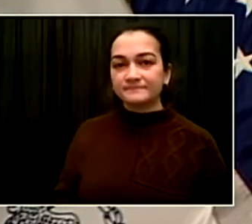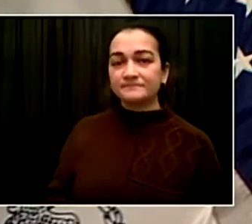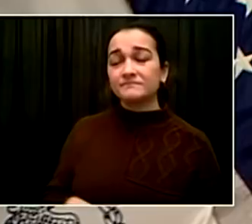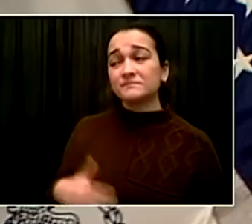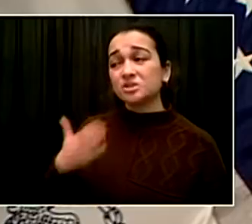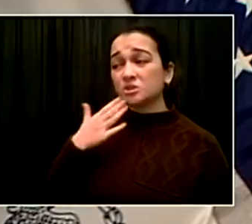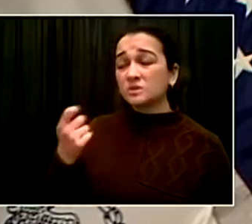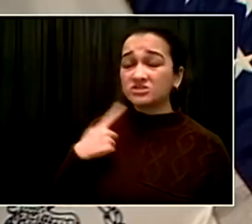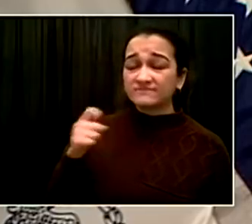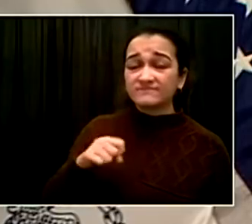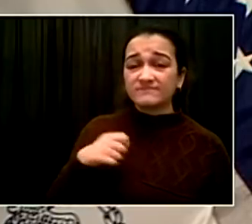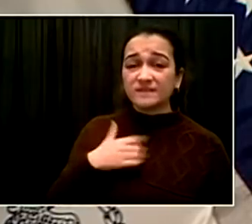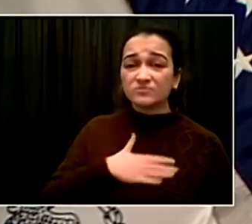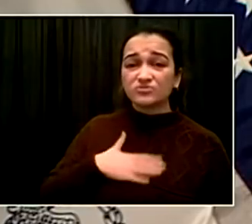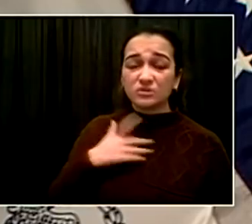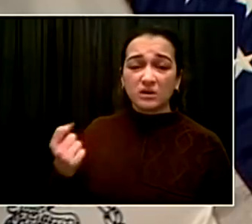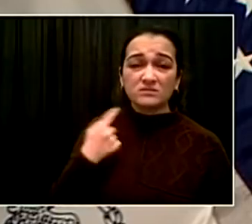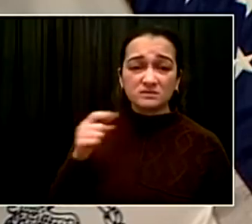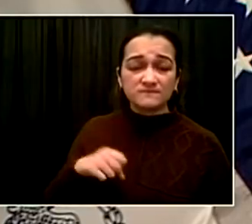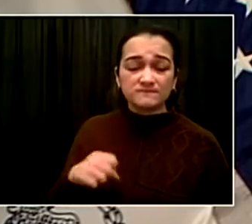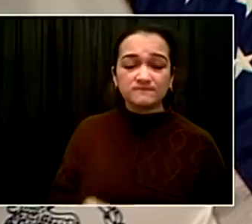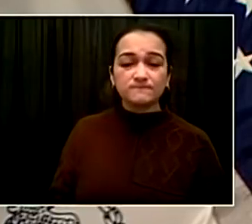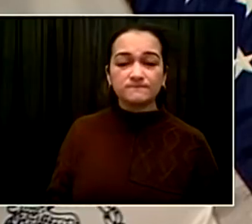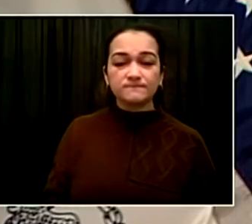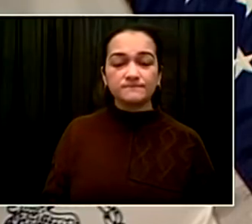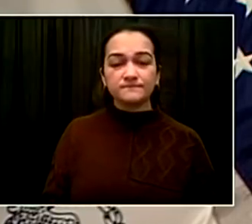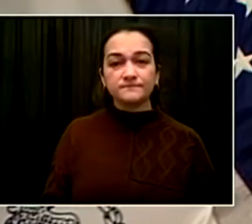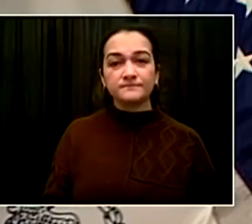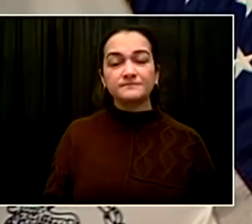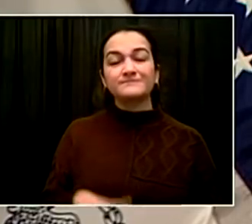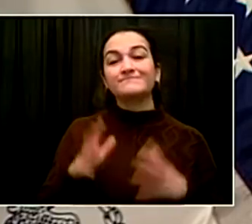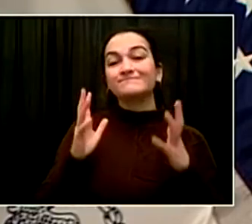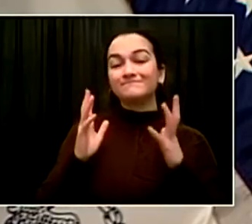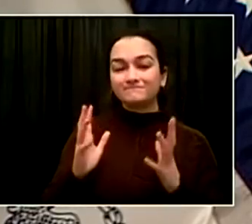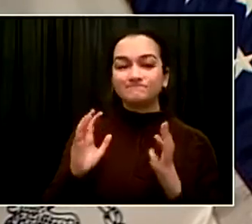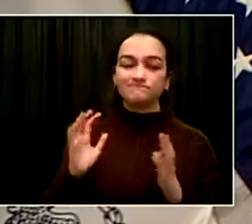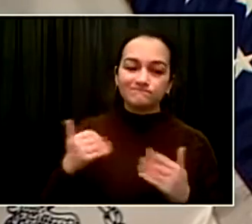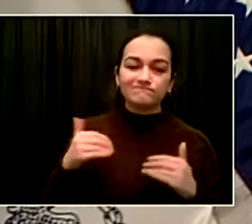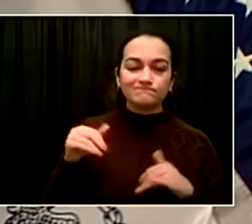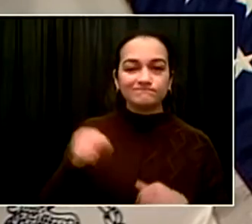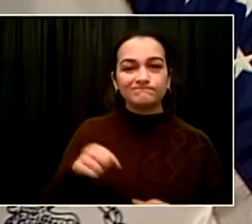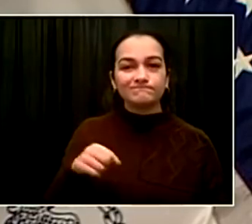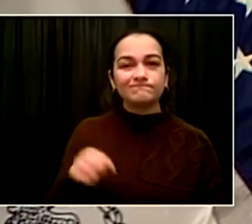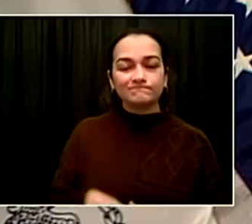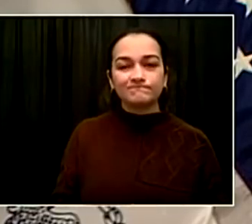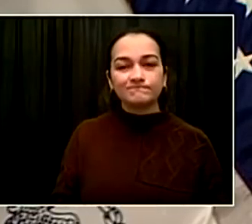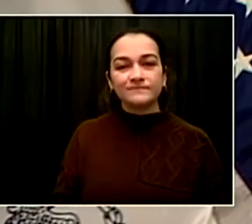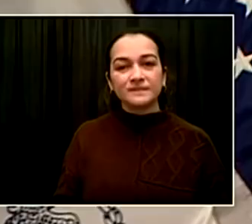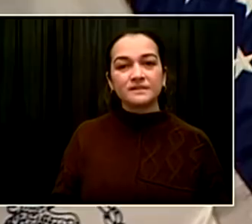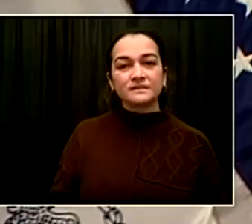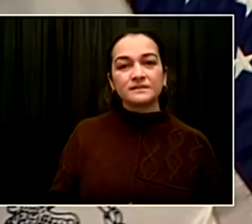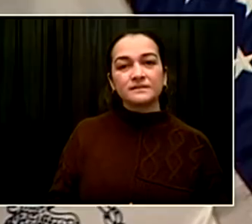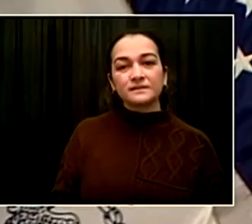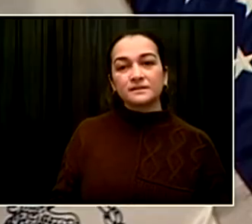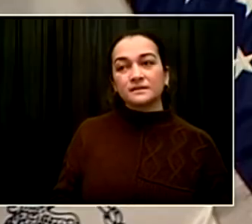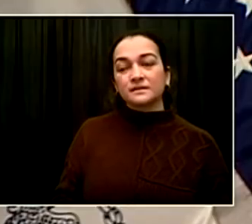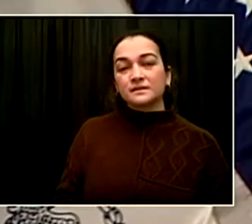LOT. MARA, ONE THING I'VE SAID AS WE'VE DONE BRIEFINGS THROUGHOUT THE COVID ERA IS THAT YOU AND